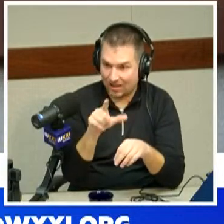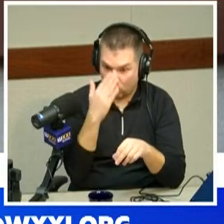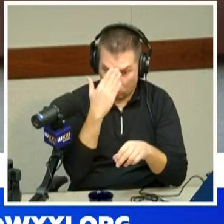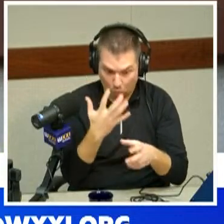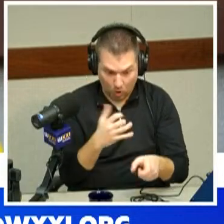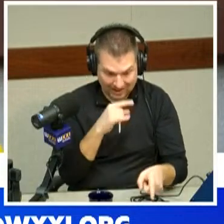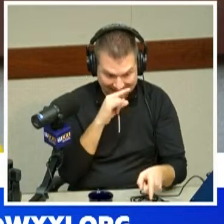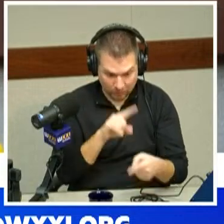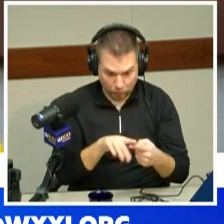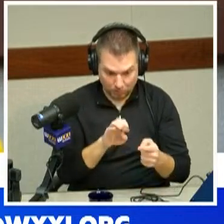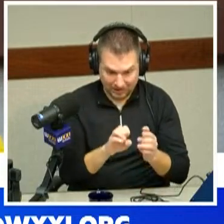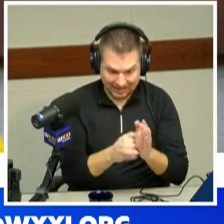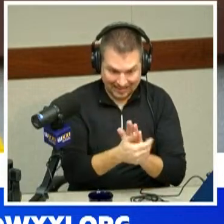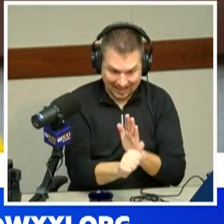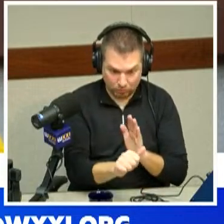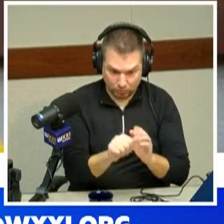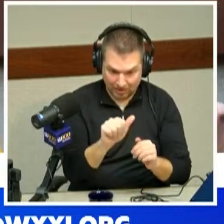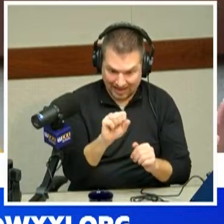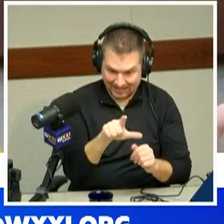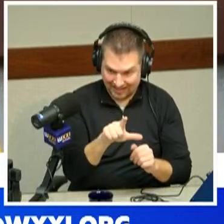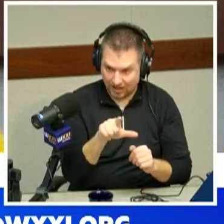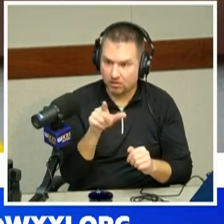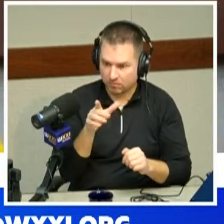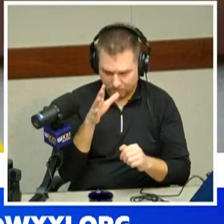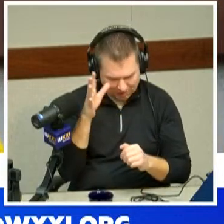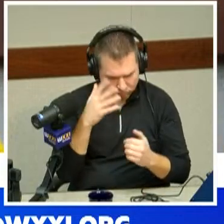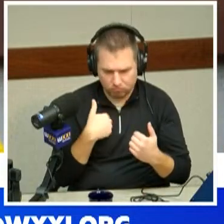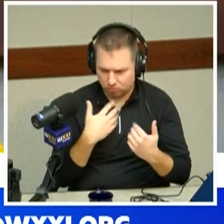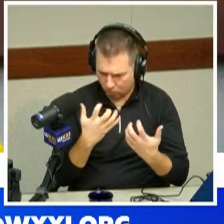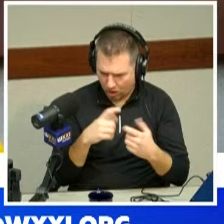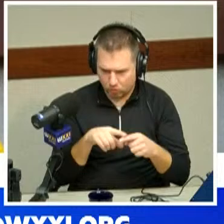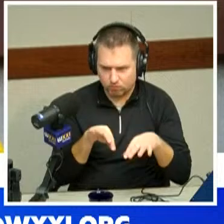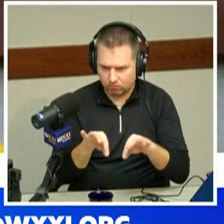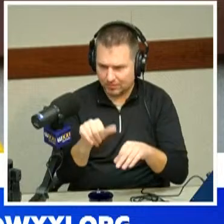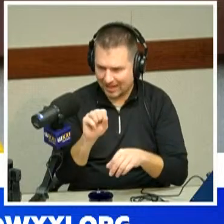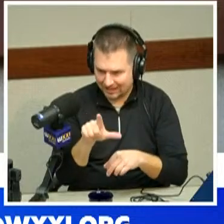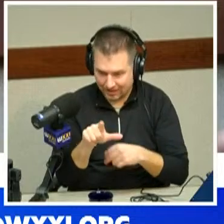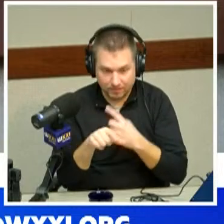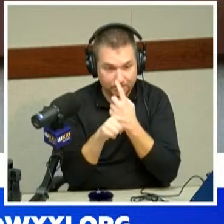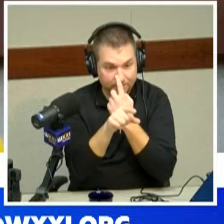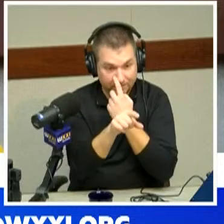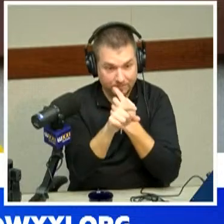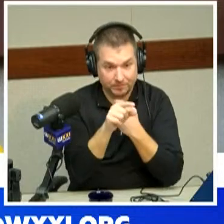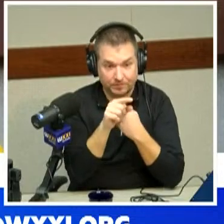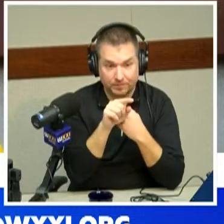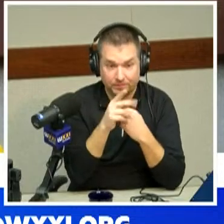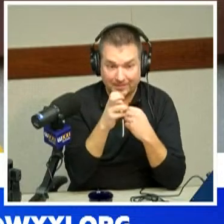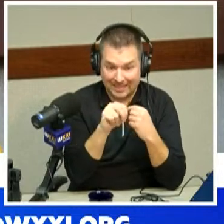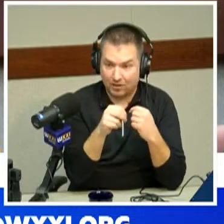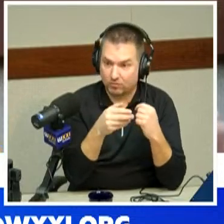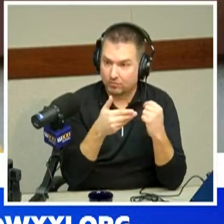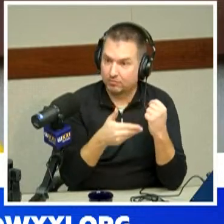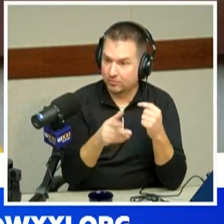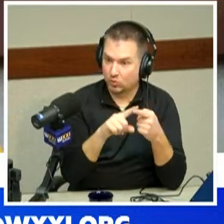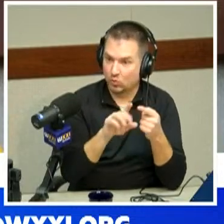fluent as well um so Jen welcomed us into her um research area and I met a lot of wonderful people